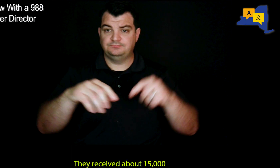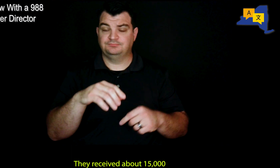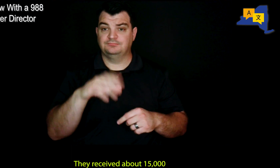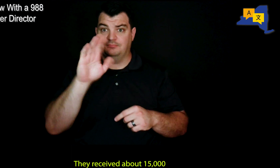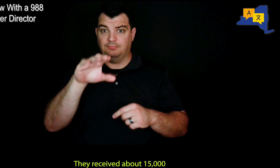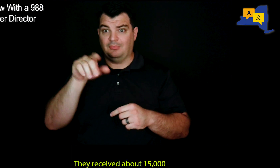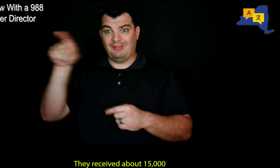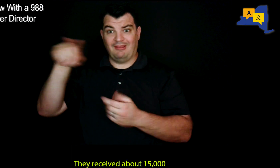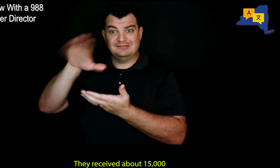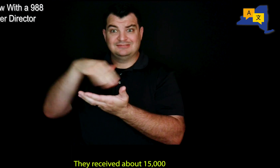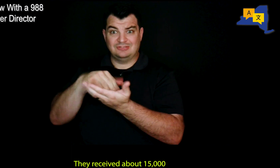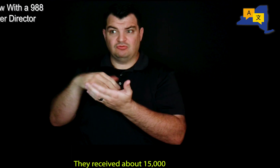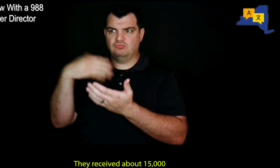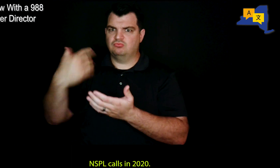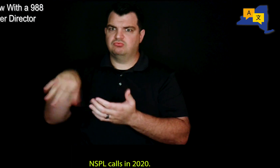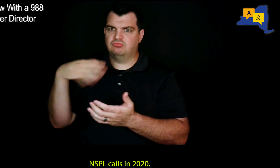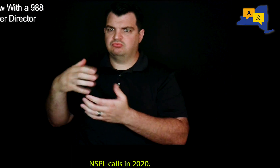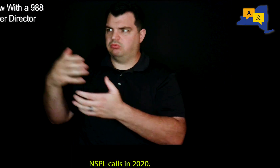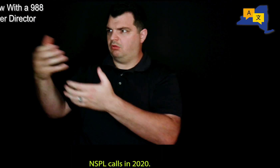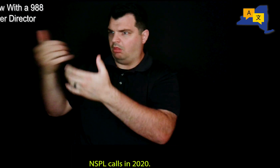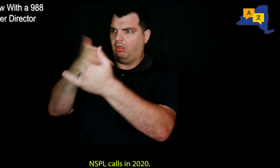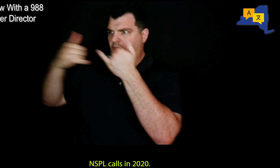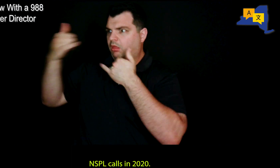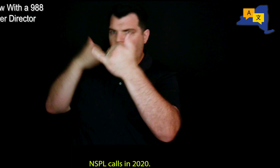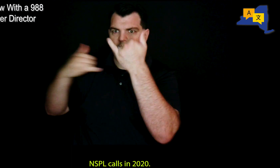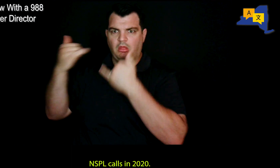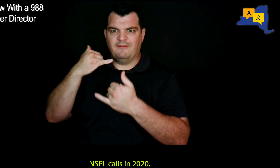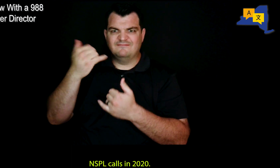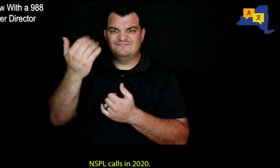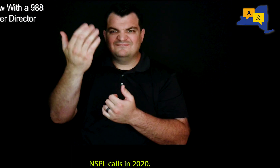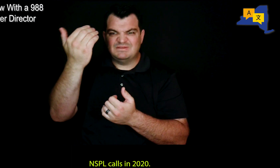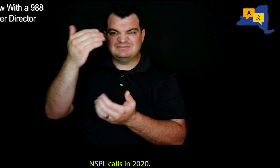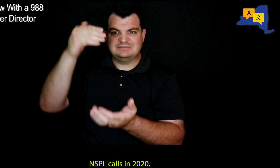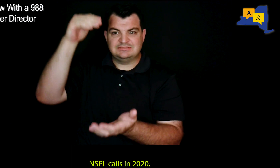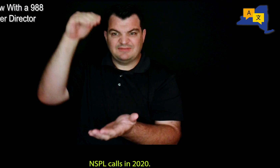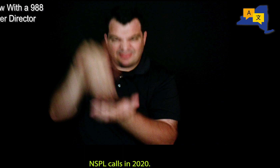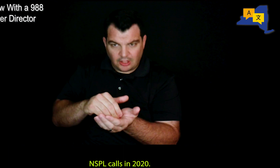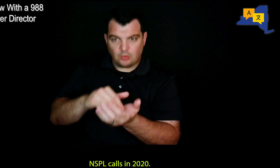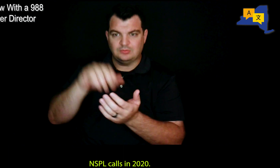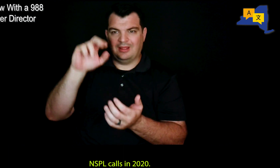They received about 15,000 NSPL calls in 2020.